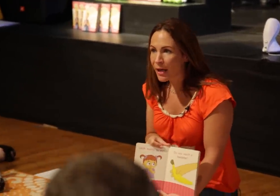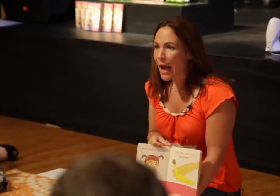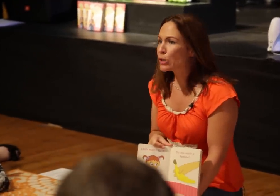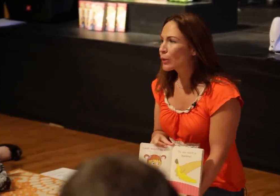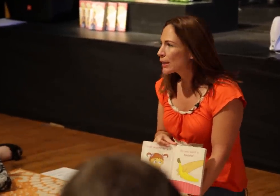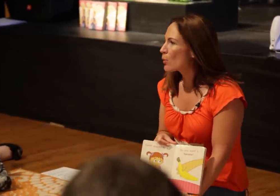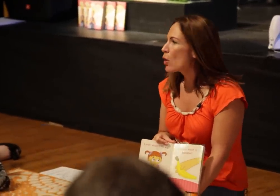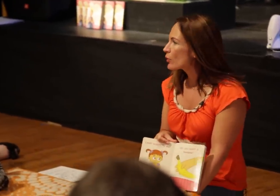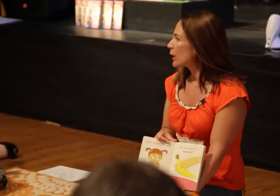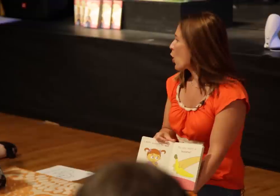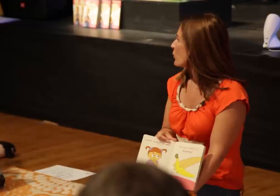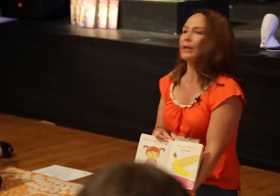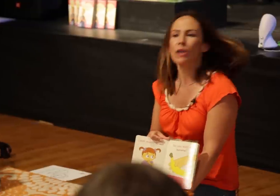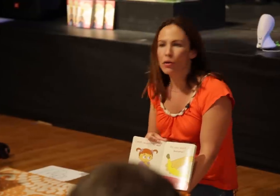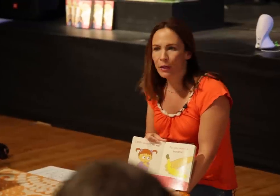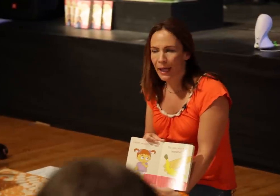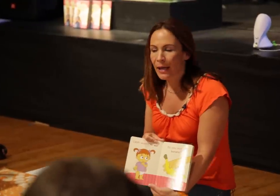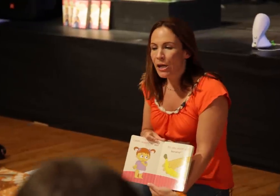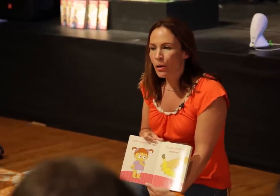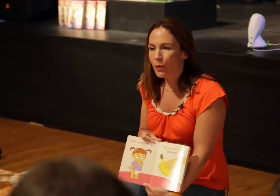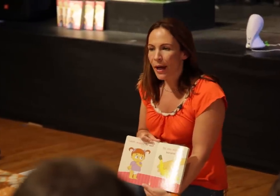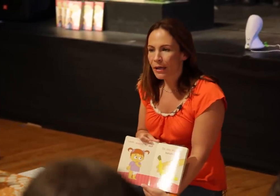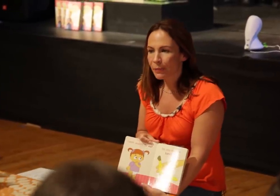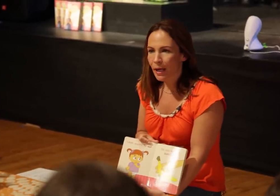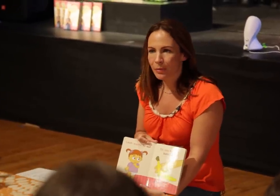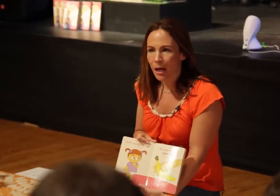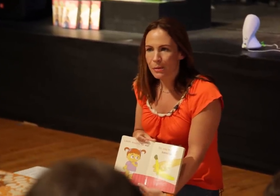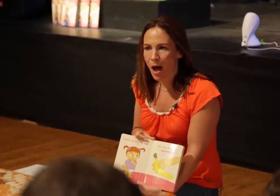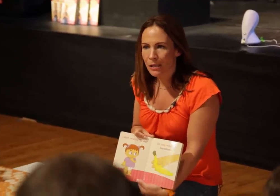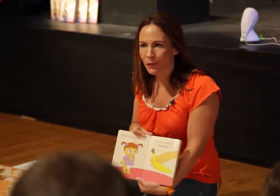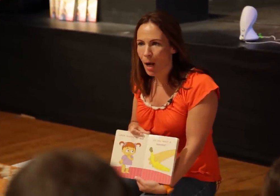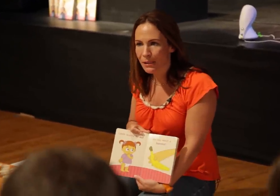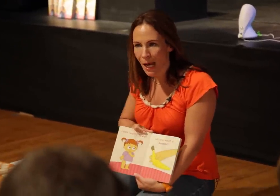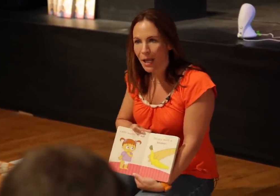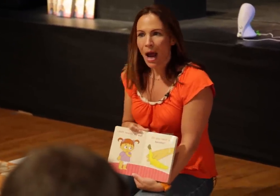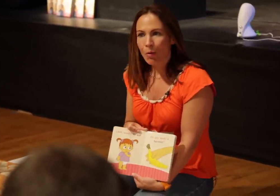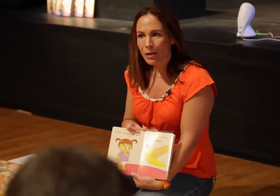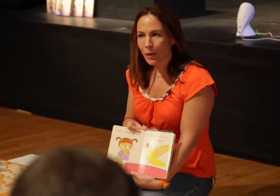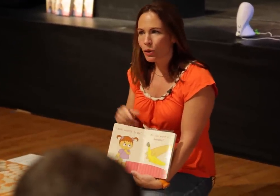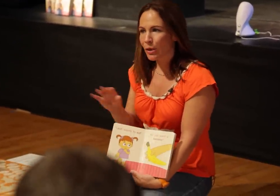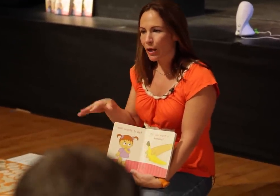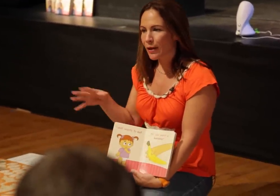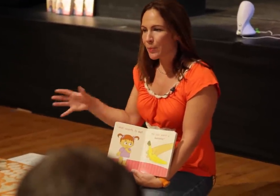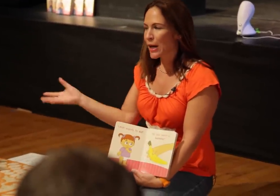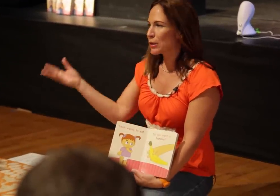and you read them over and over and over again, so that can become kind of monotonous for mom and dad, and one of the ways you can break that up and actually